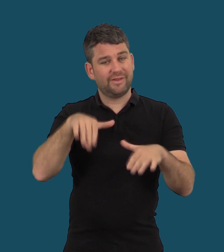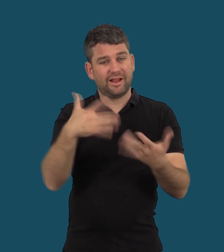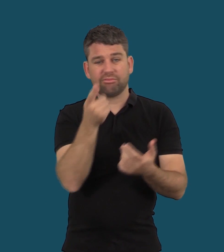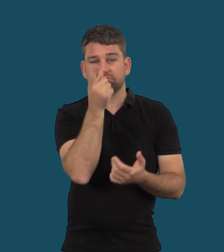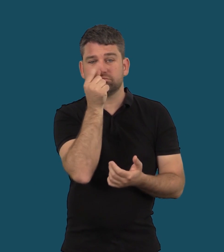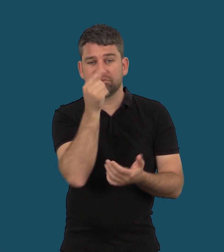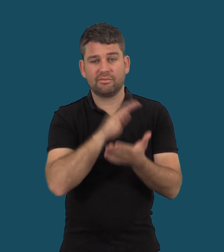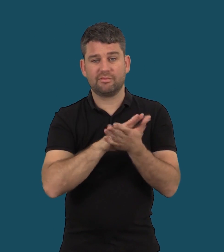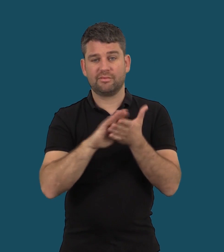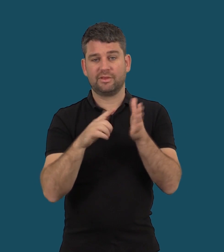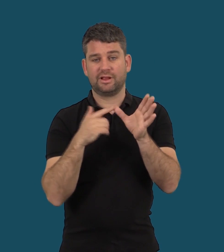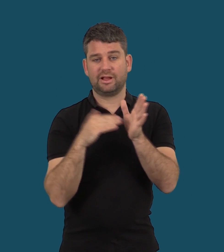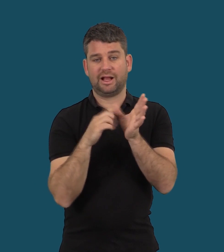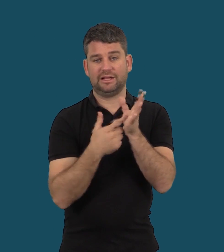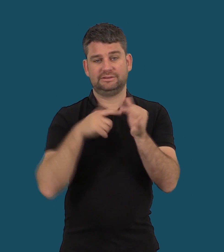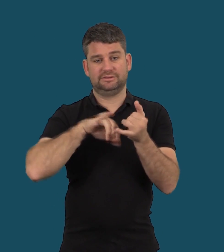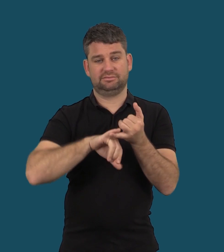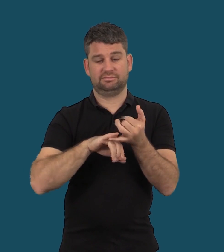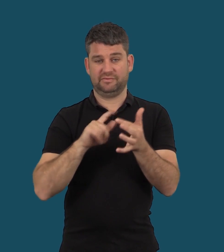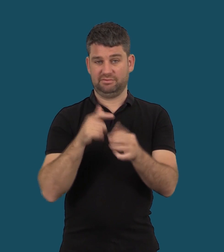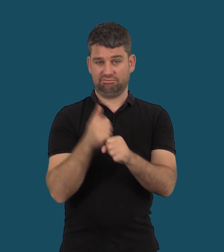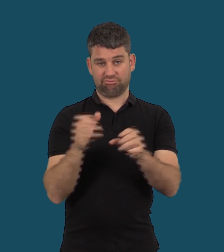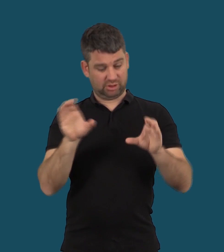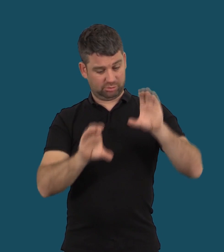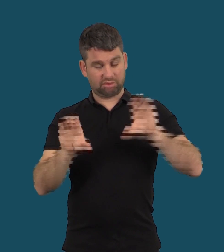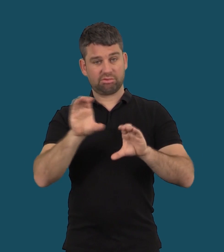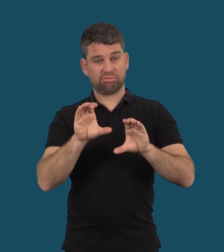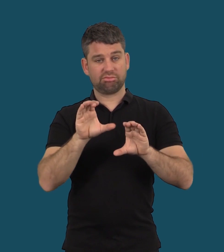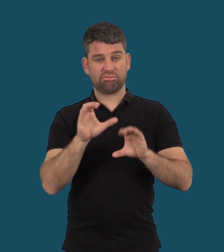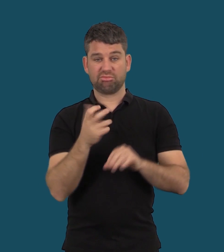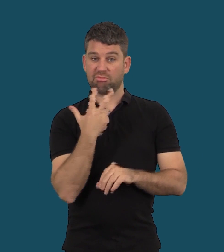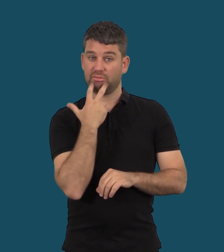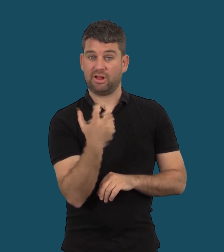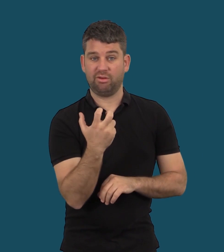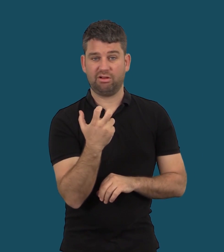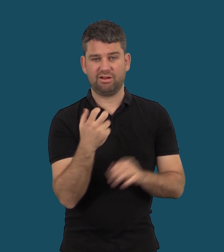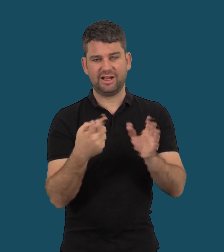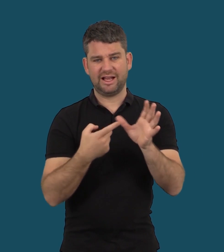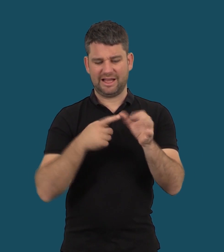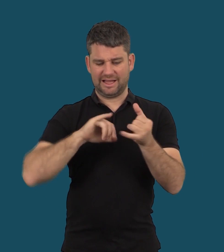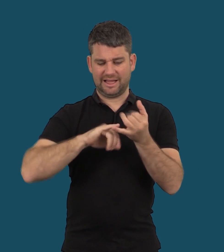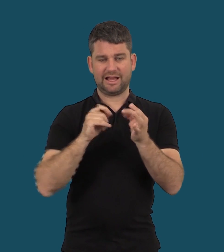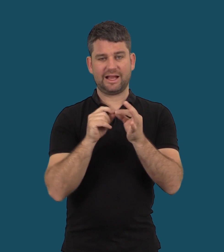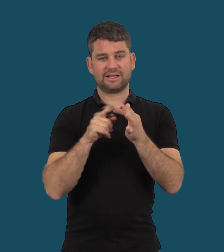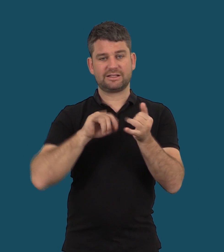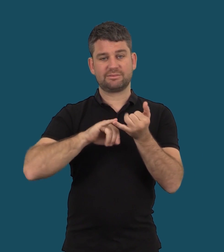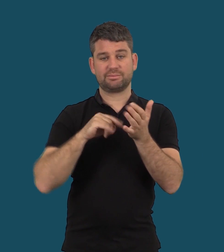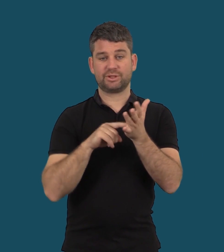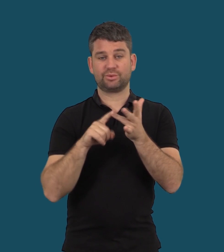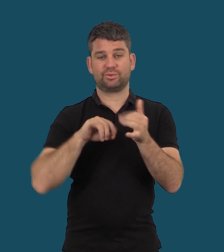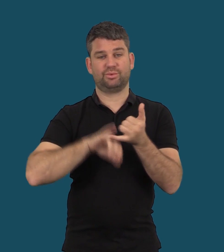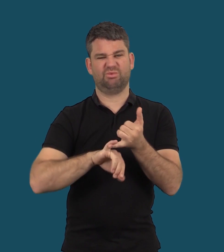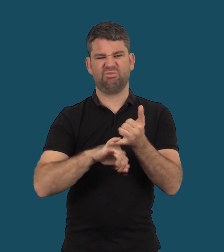Keep an eye out for any chemical, electrical or asbestos hazards.